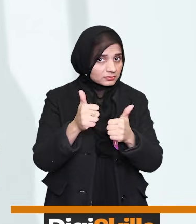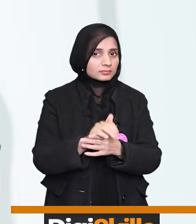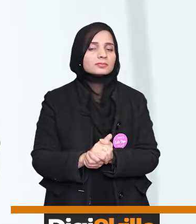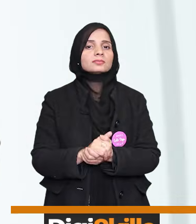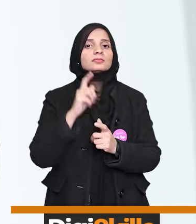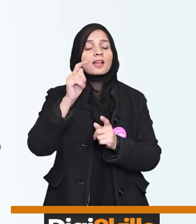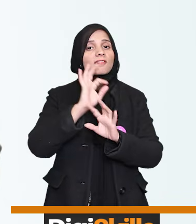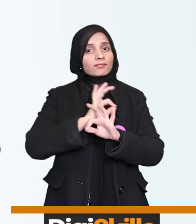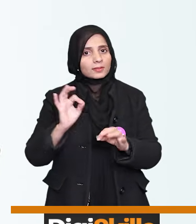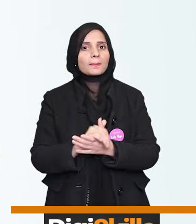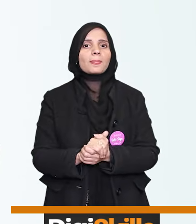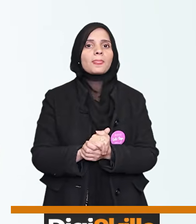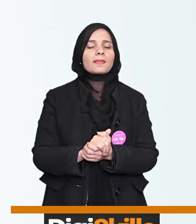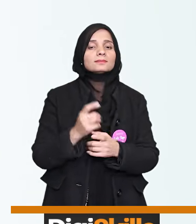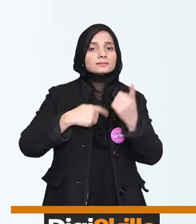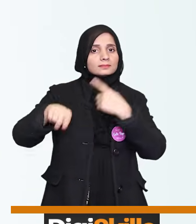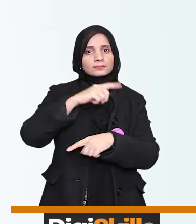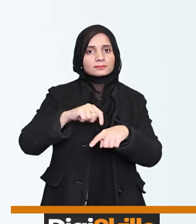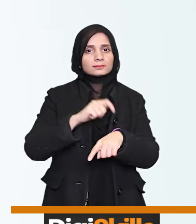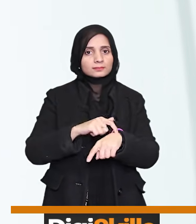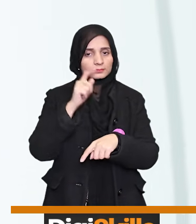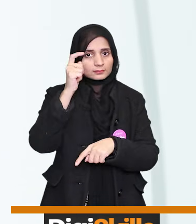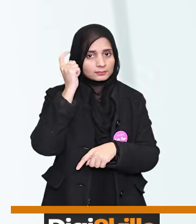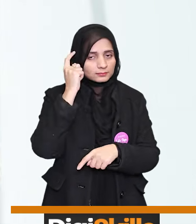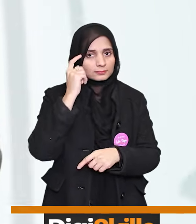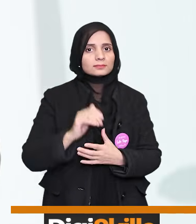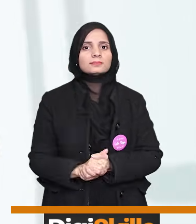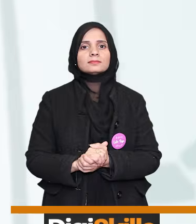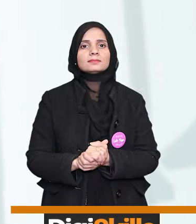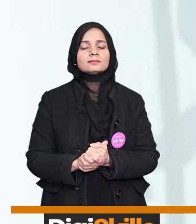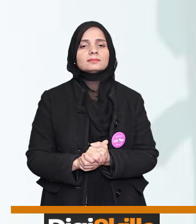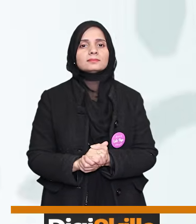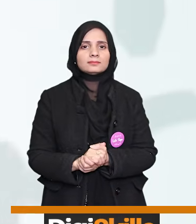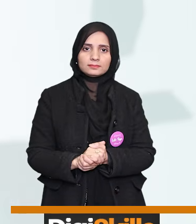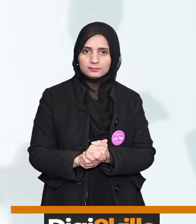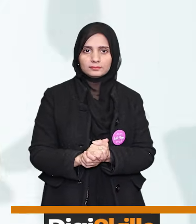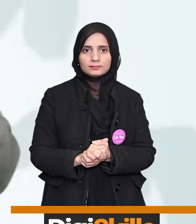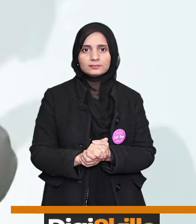a work done within the agreed upon time.